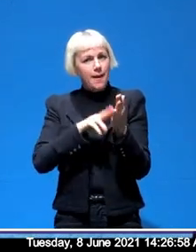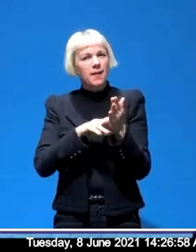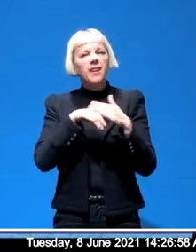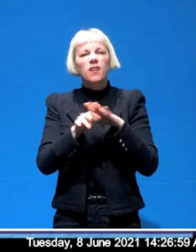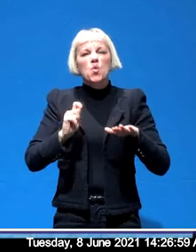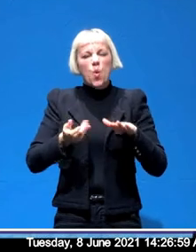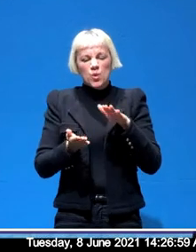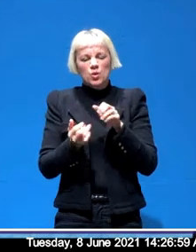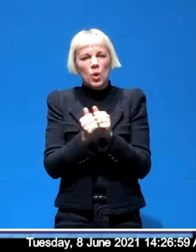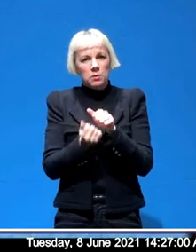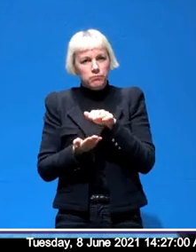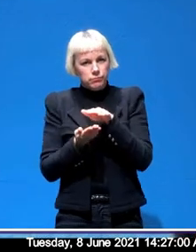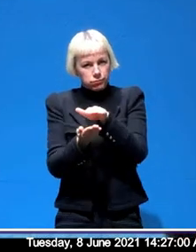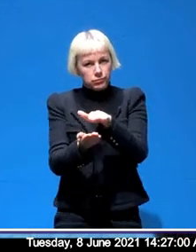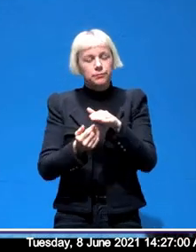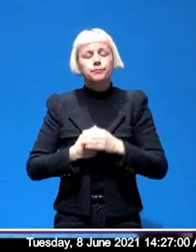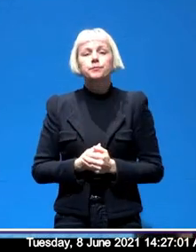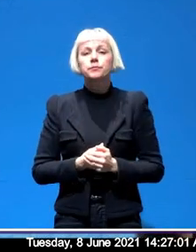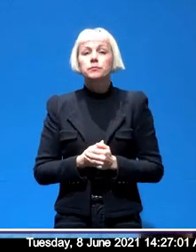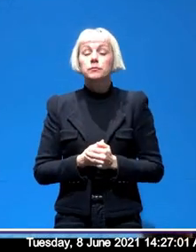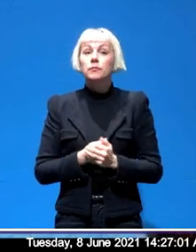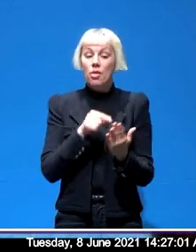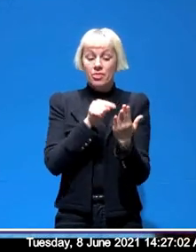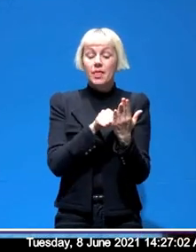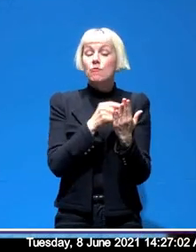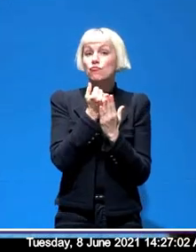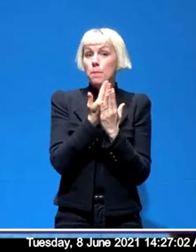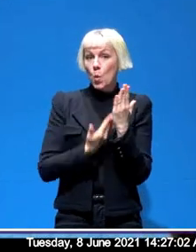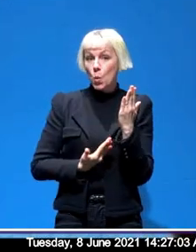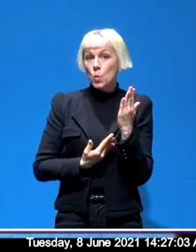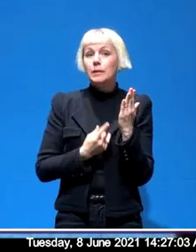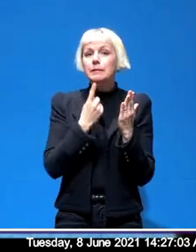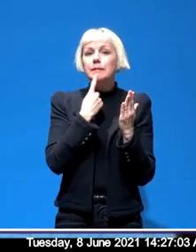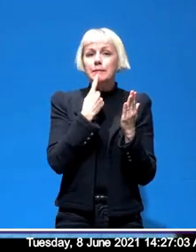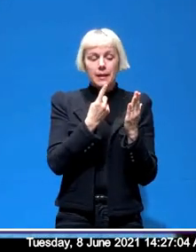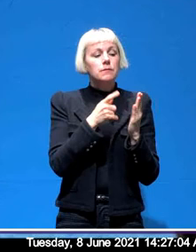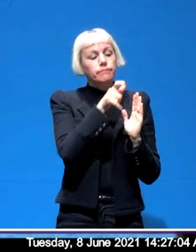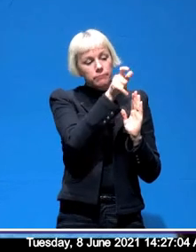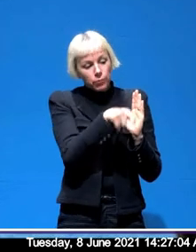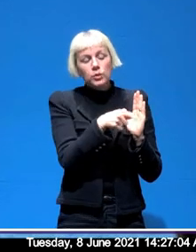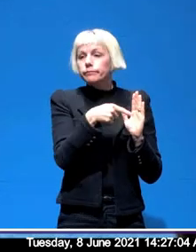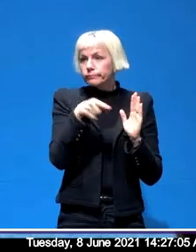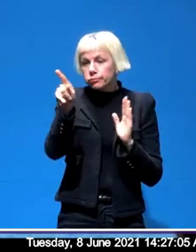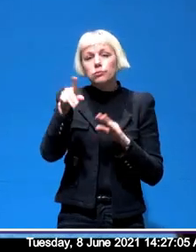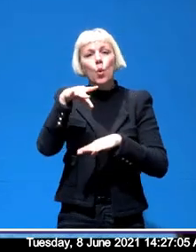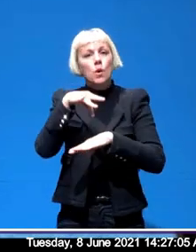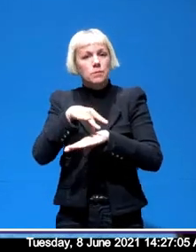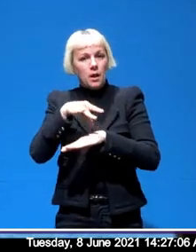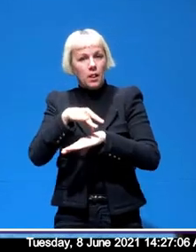This is the report that tells us that the matter has gone to hospital --- that the incident has gone to hospital.